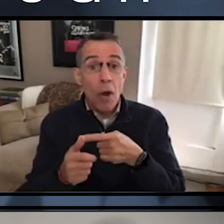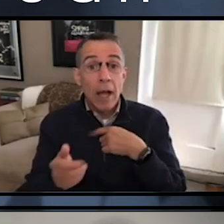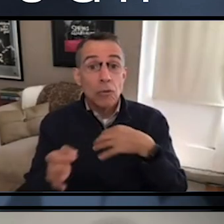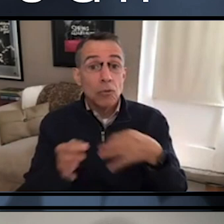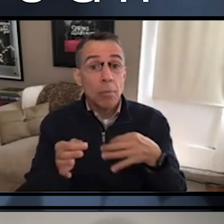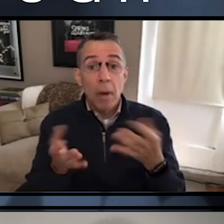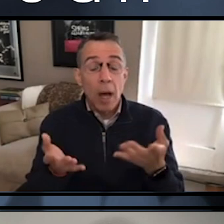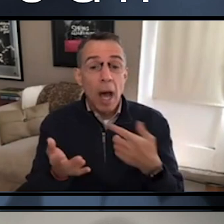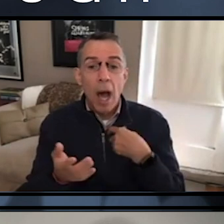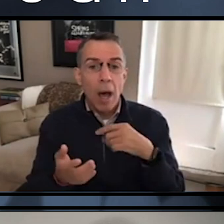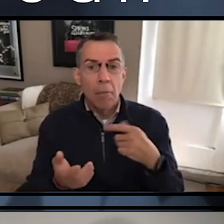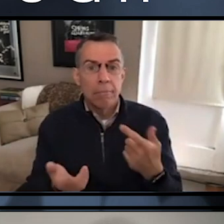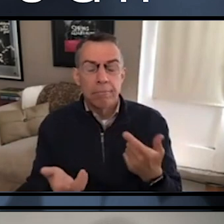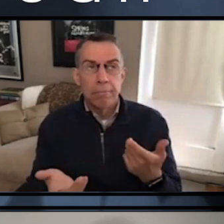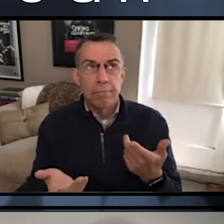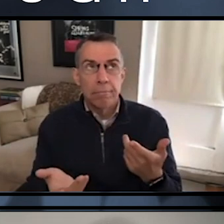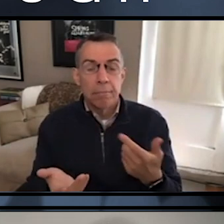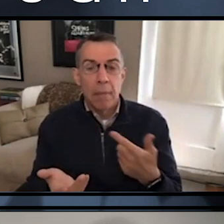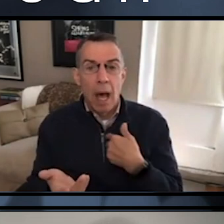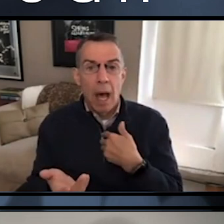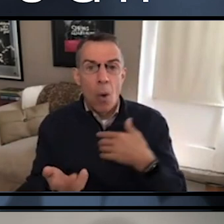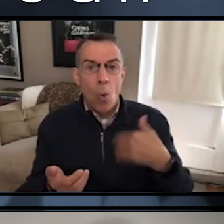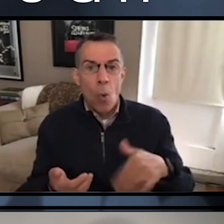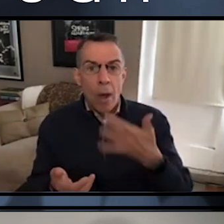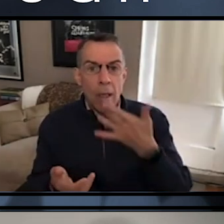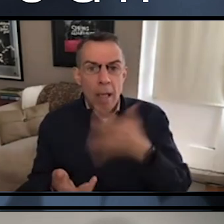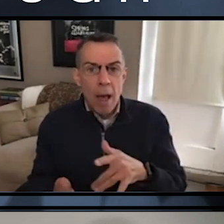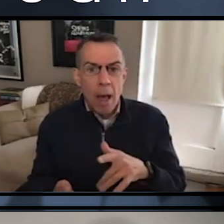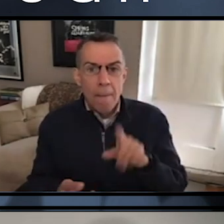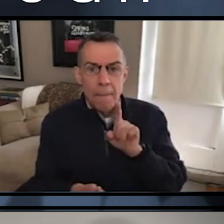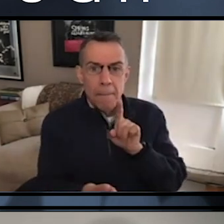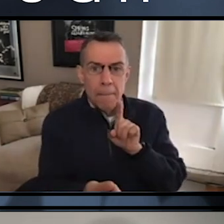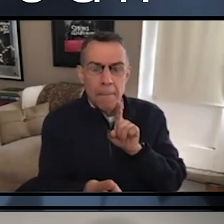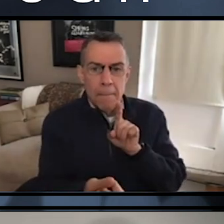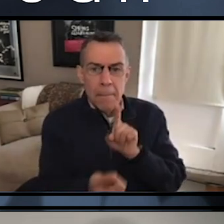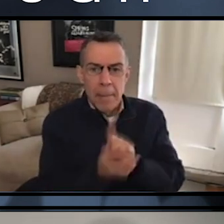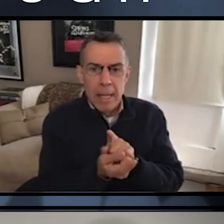just had the great fortune to connect with someone from a community I'd never